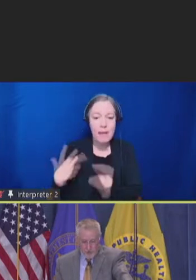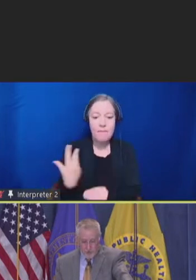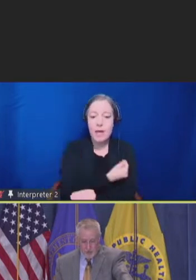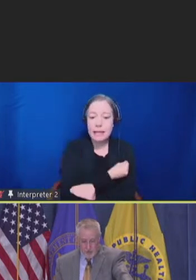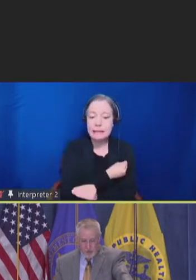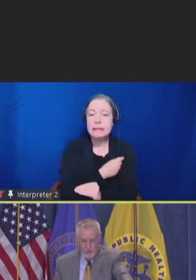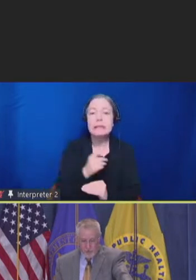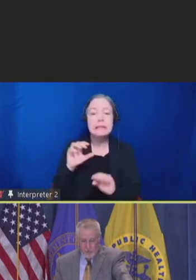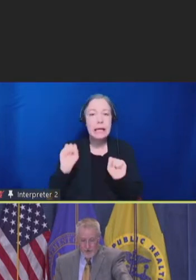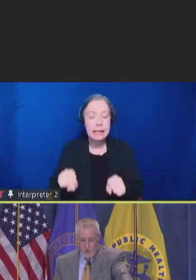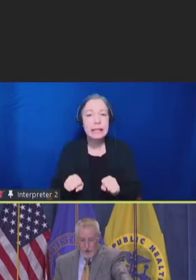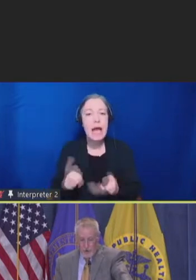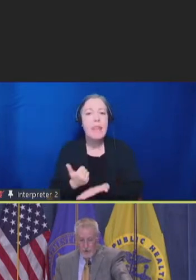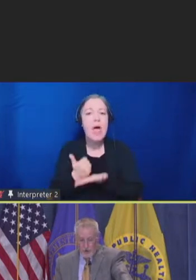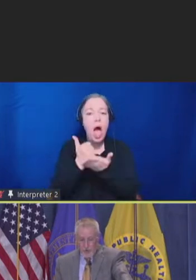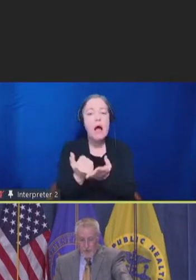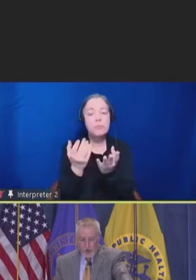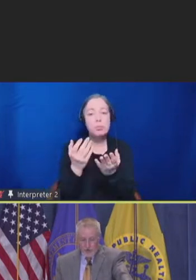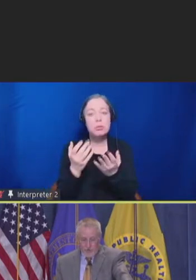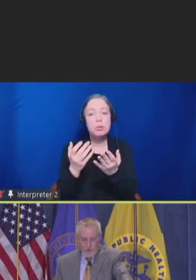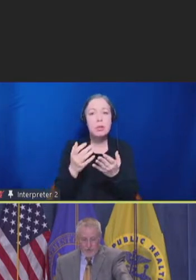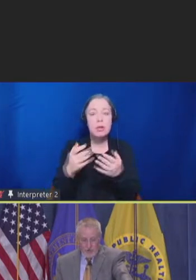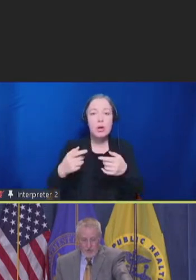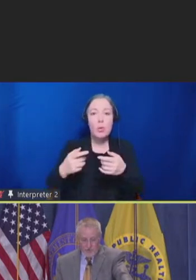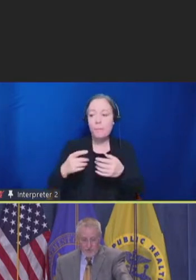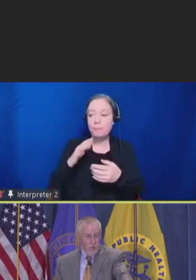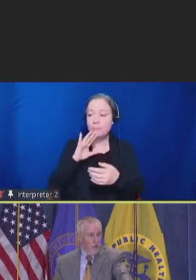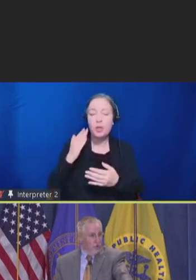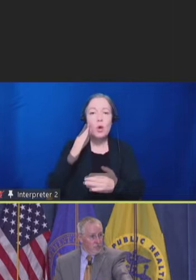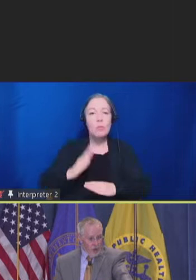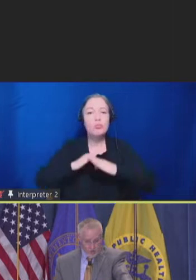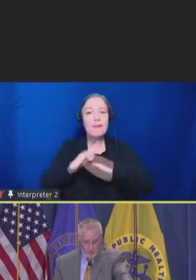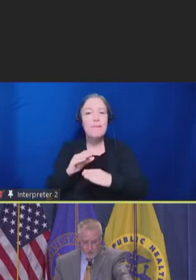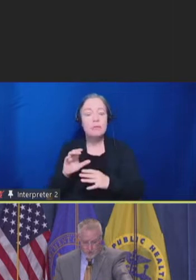And after a brief break, we'll hear about adjuvants and how they spur immune responses.